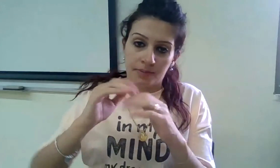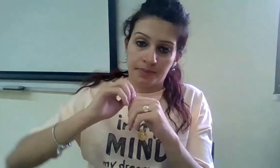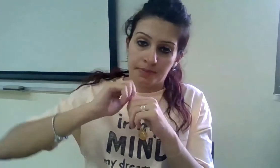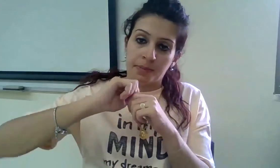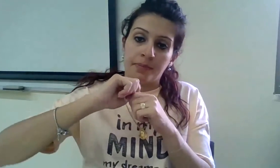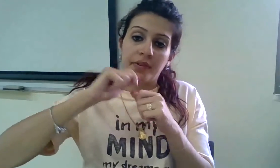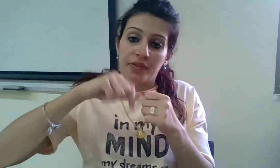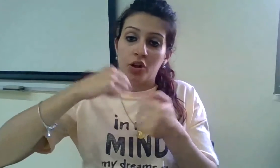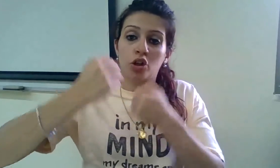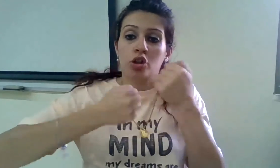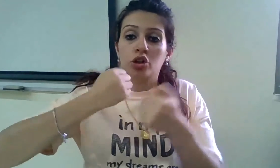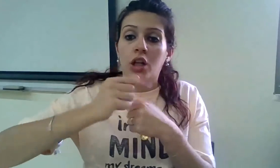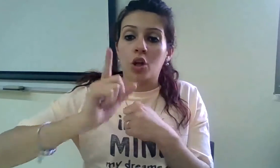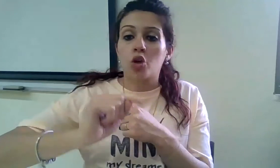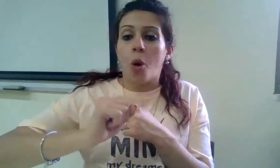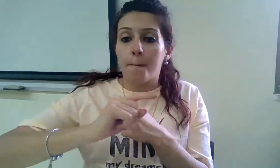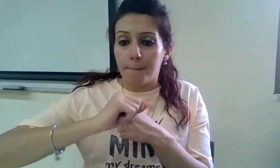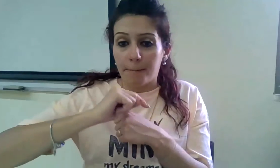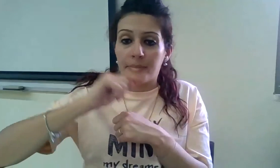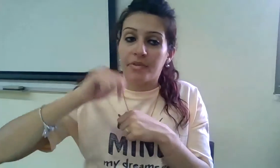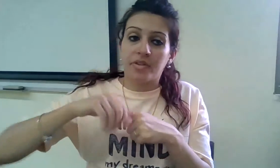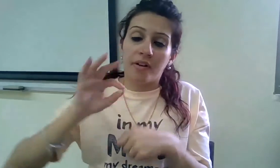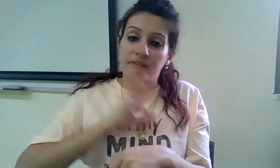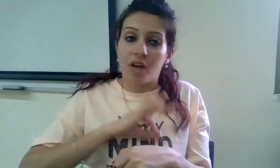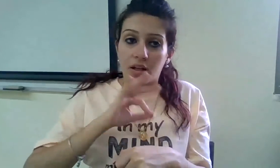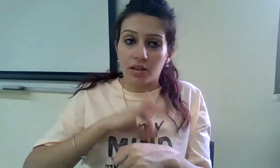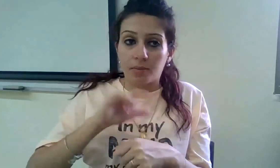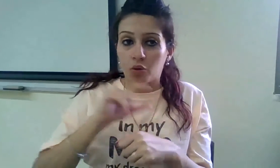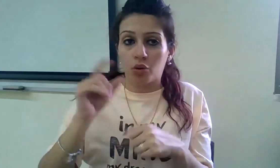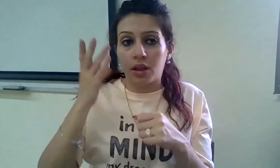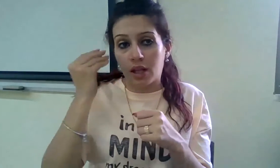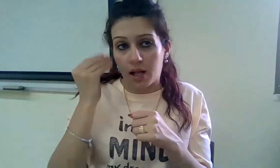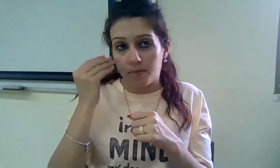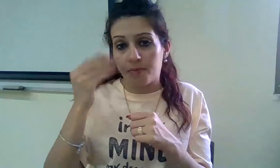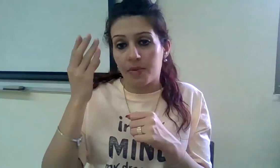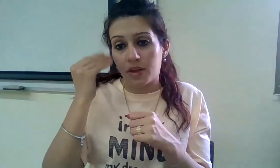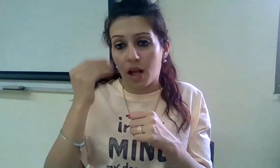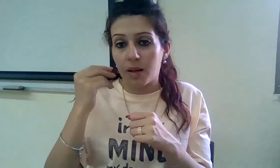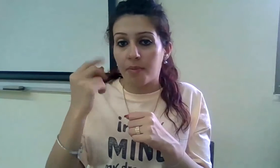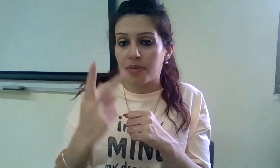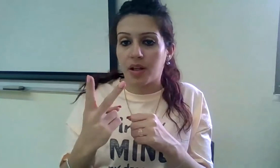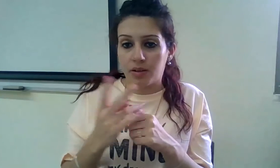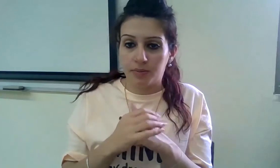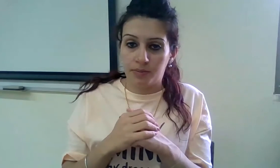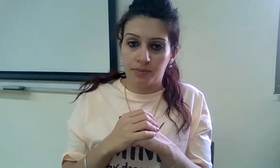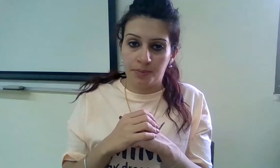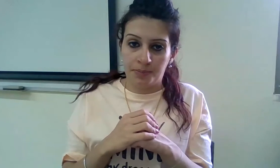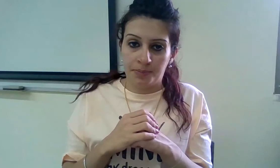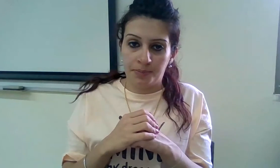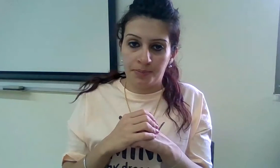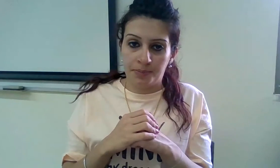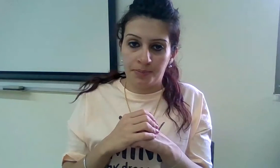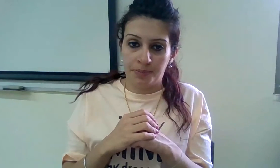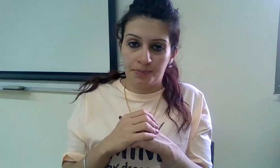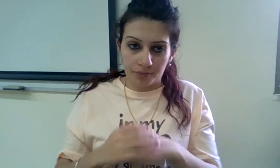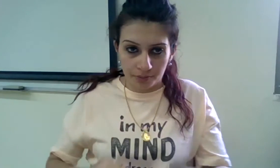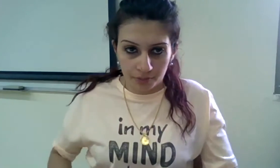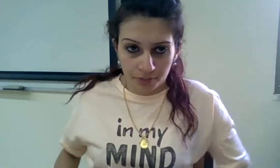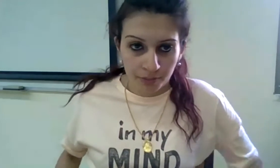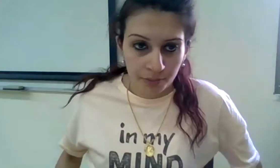for teachers and nobody is expected to be teachers. And he sends his greetings to everyone.